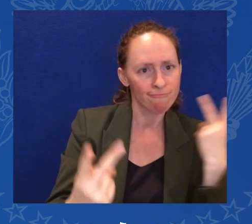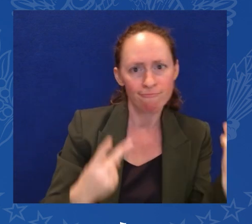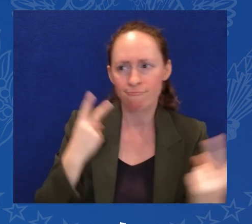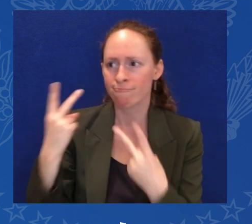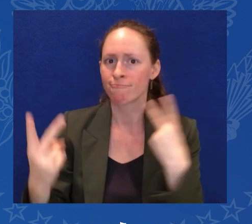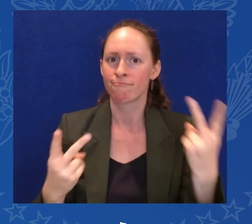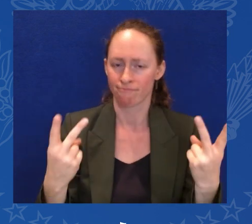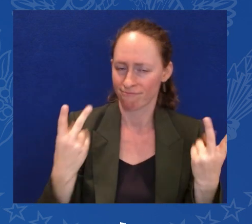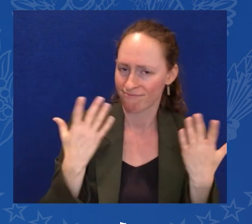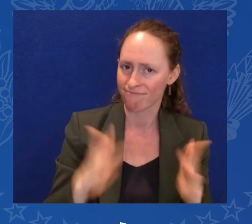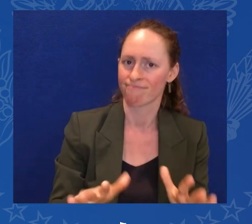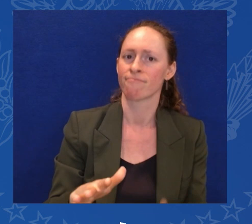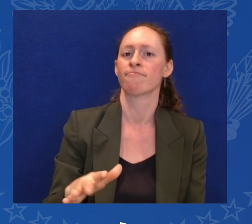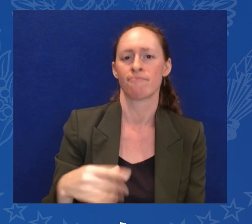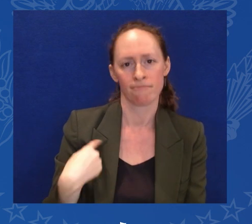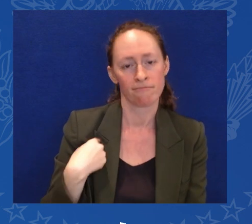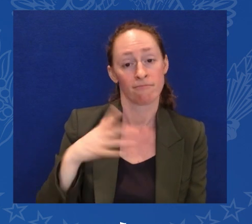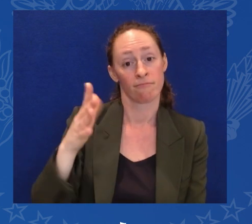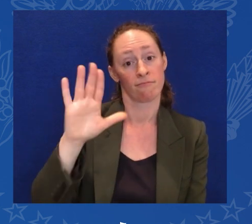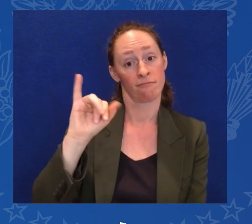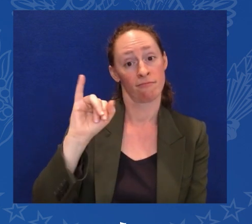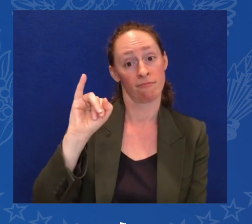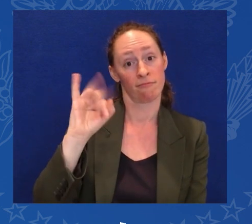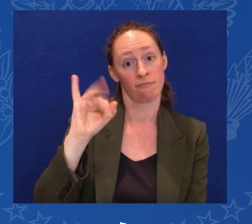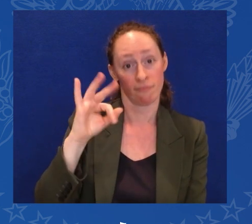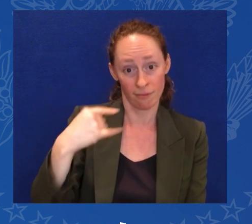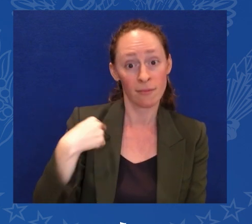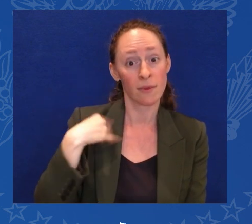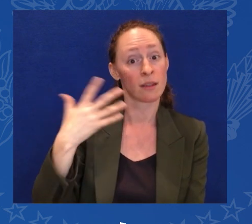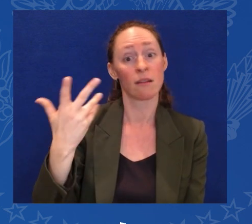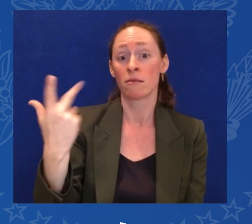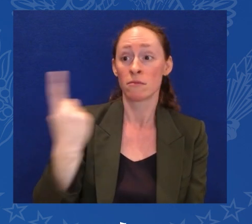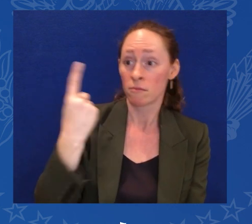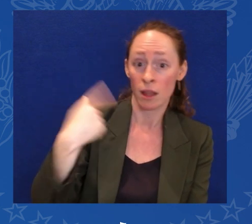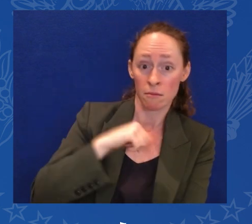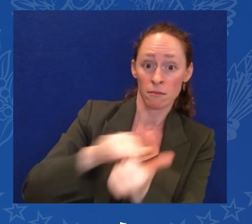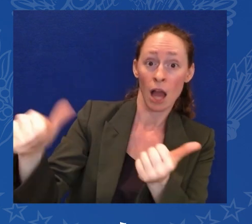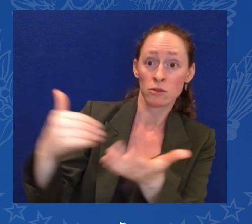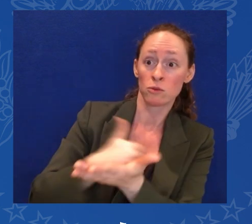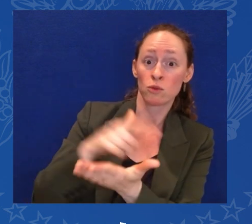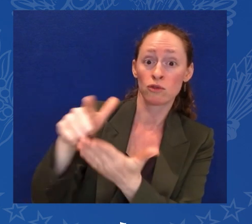Hate never goes away. It just hides. It hides under the rocks.